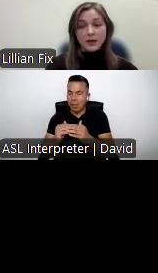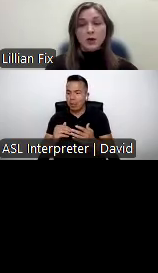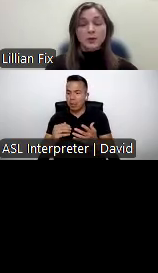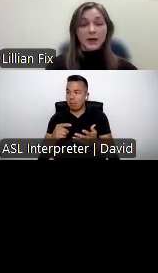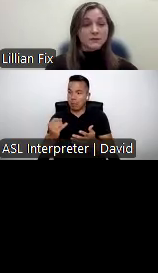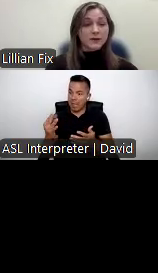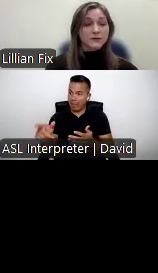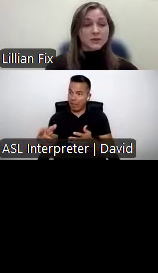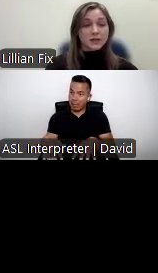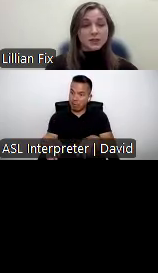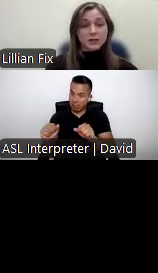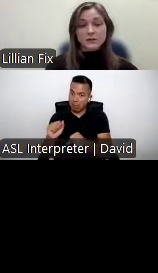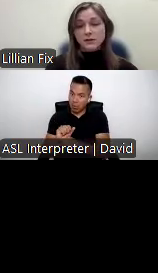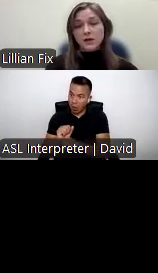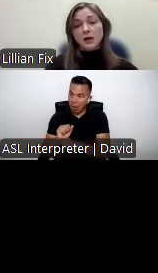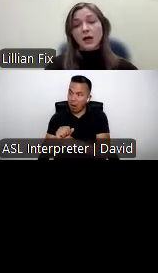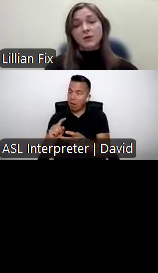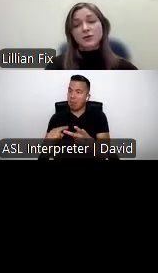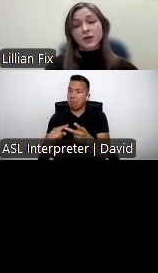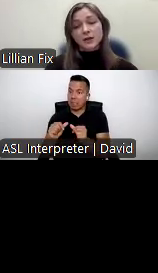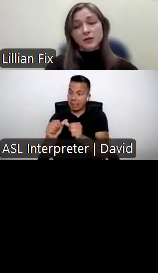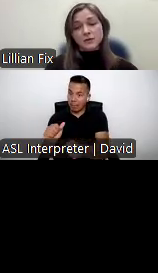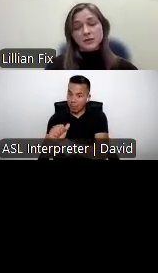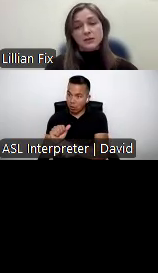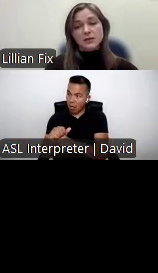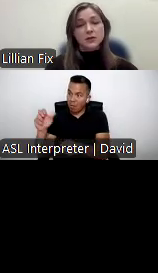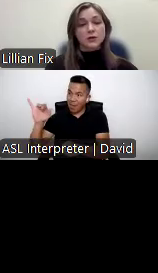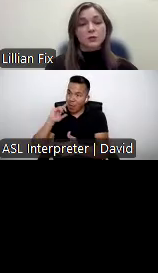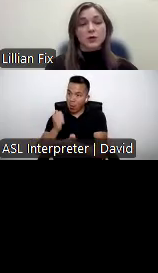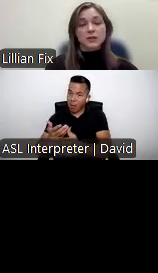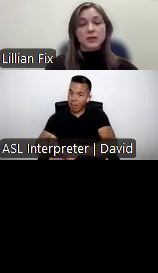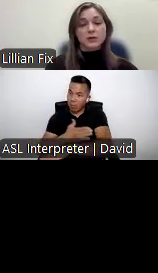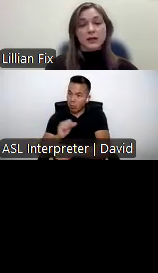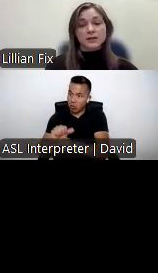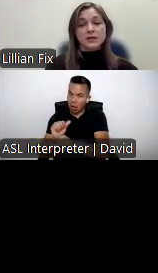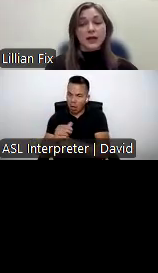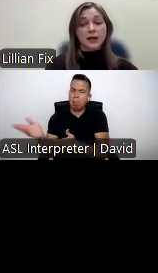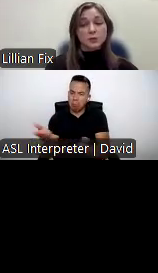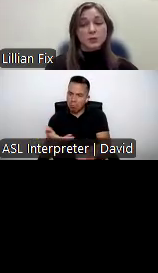employment would benefit from such skills. And for training services, local boards can utilize the